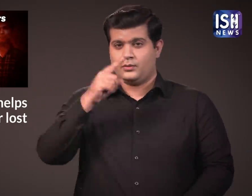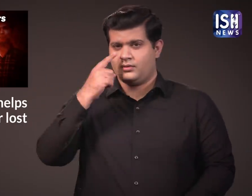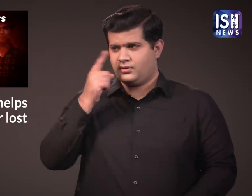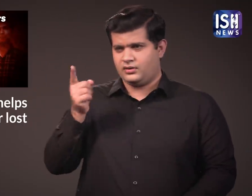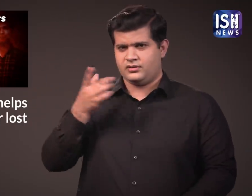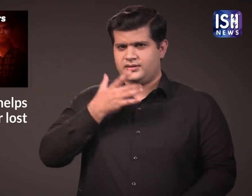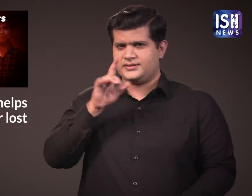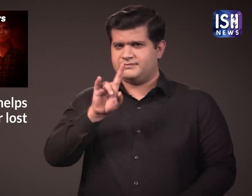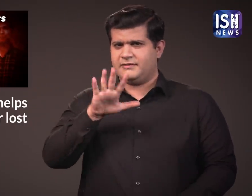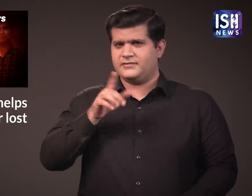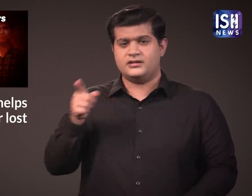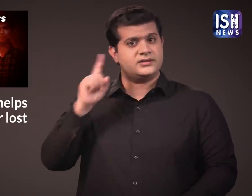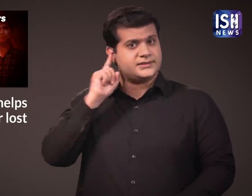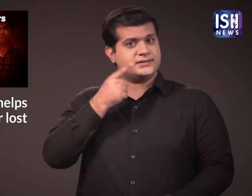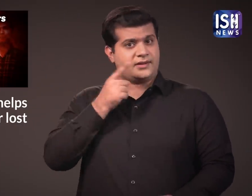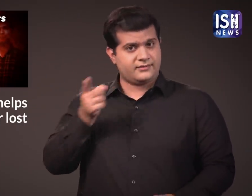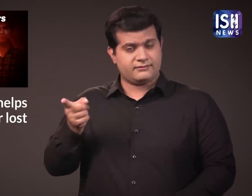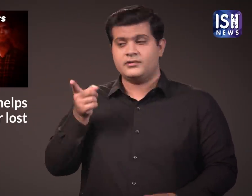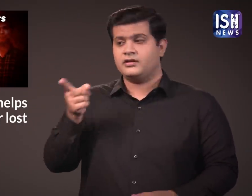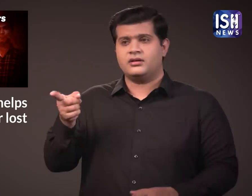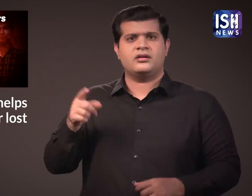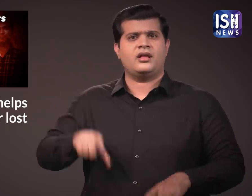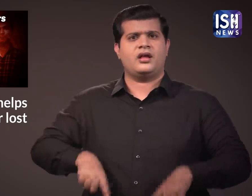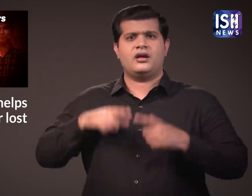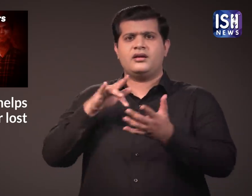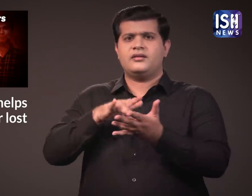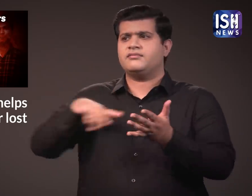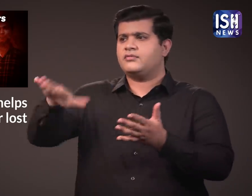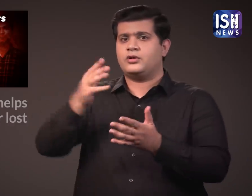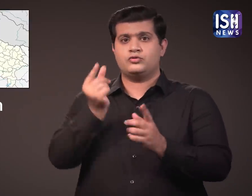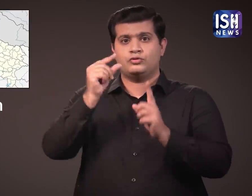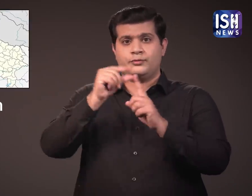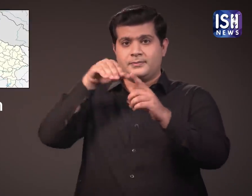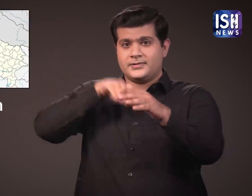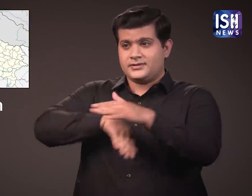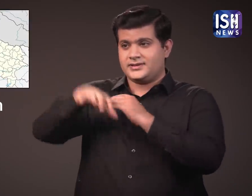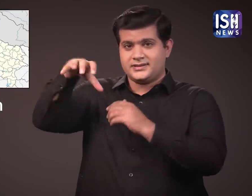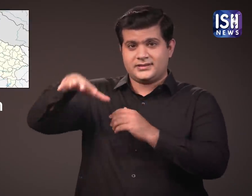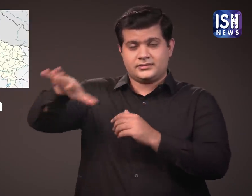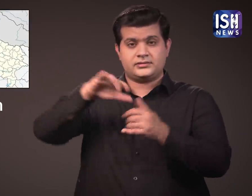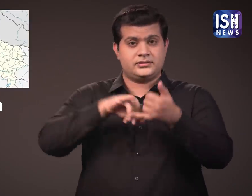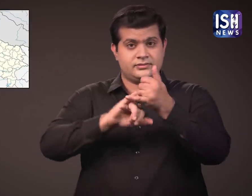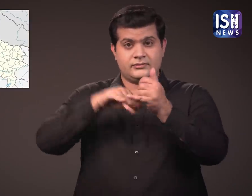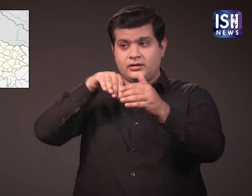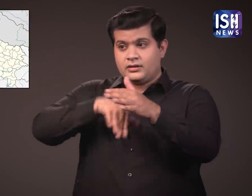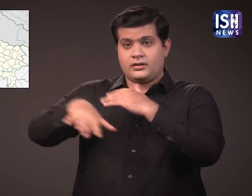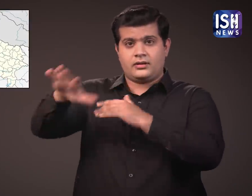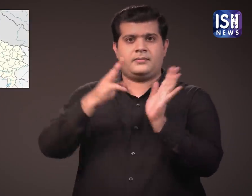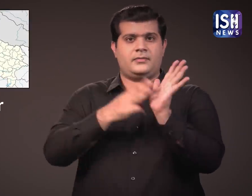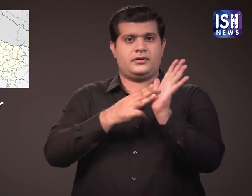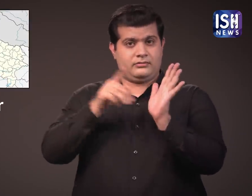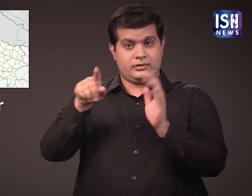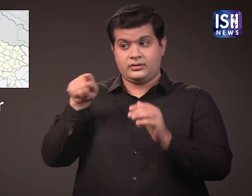A 15-year-old Deaf girl lived in Uttar Pradesh's Shivrajpur at Malviyanagar.